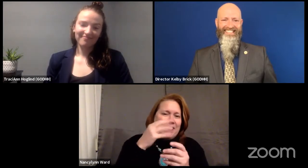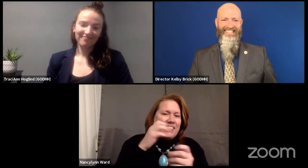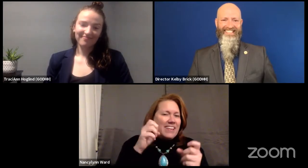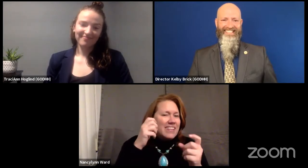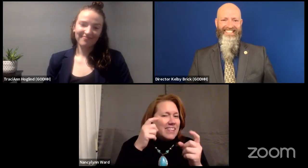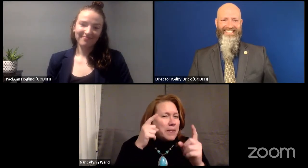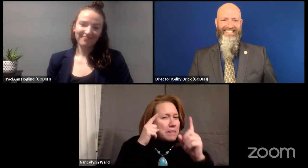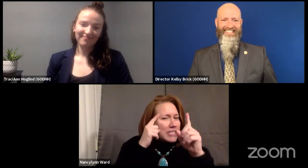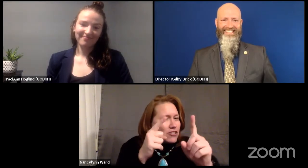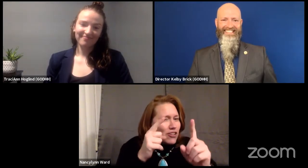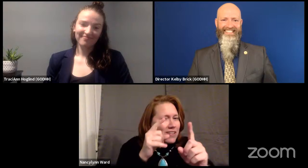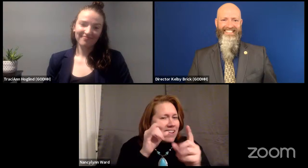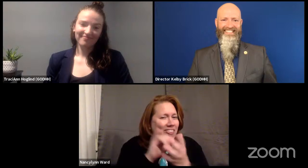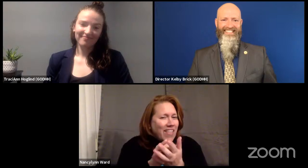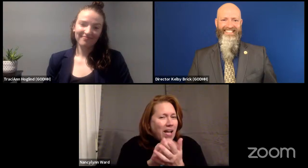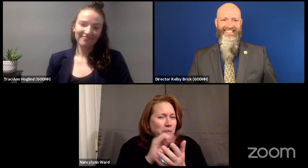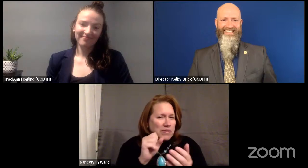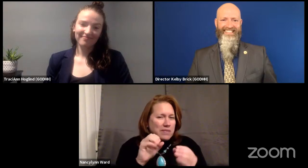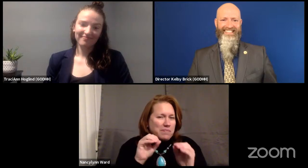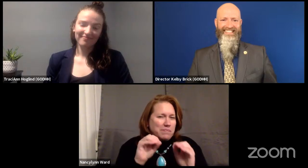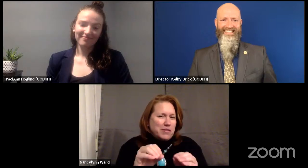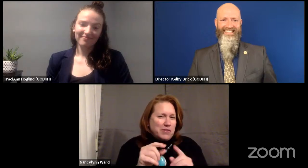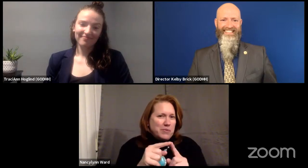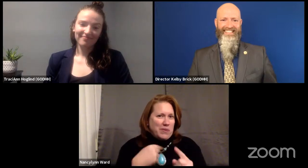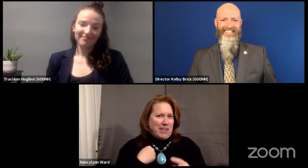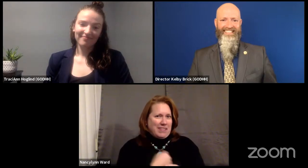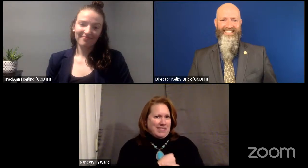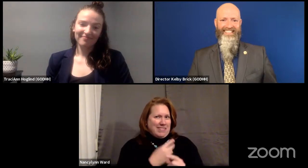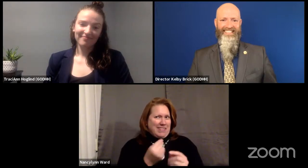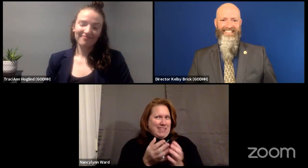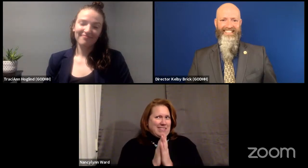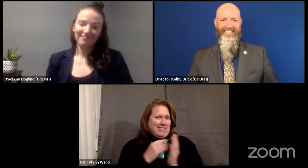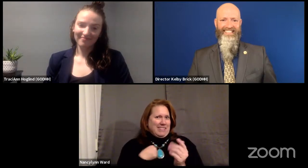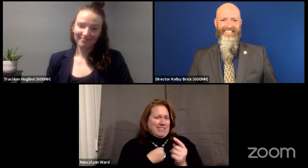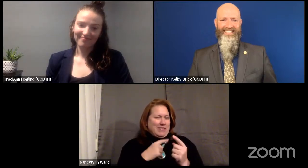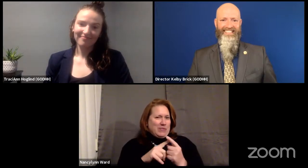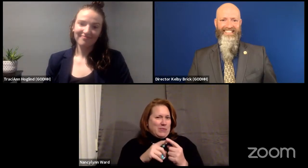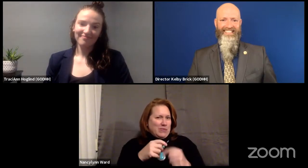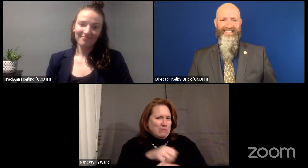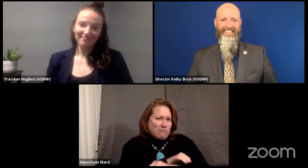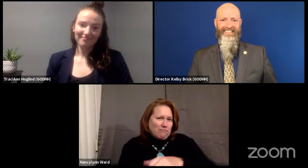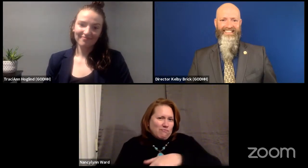who really believed in the mission of what we were doing that was charged to us when